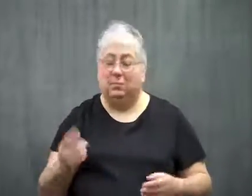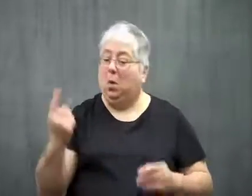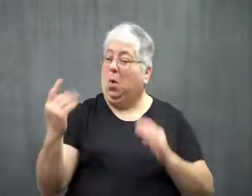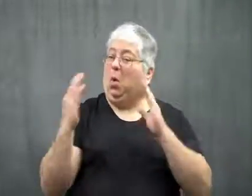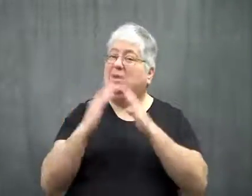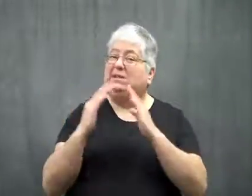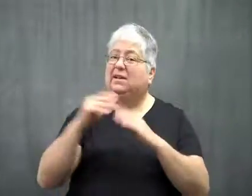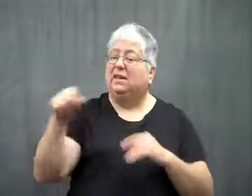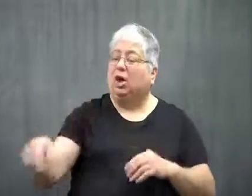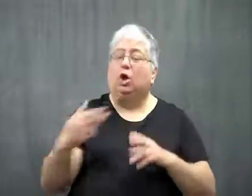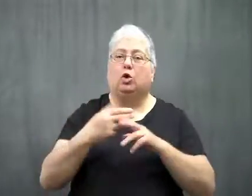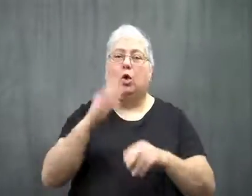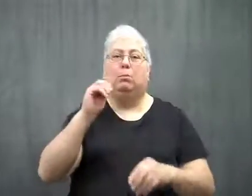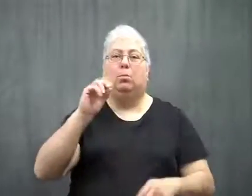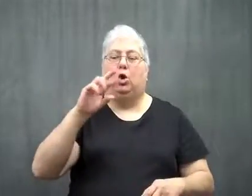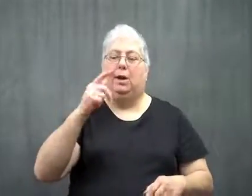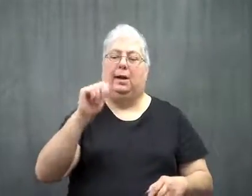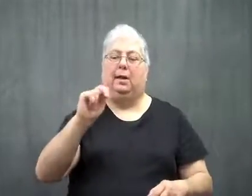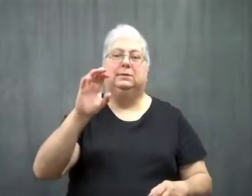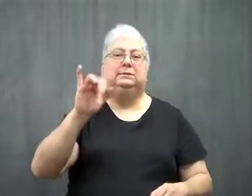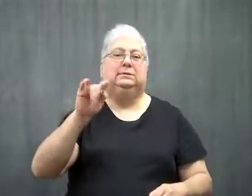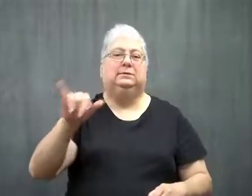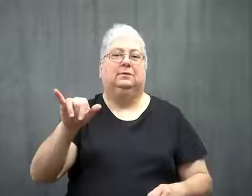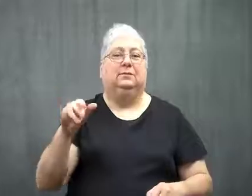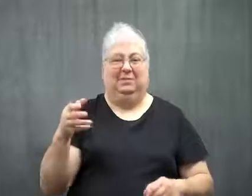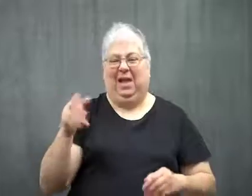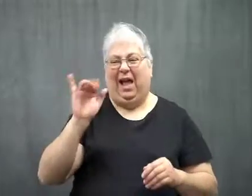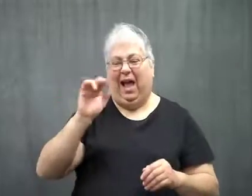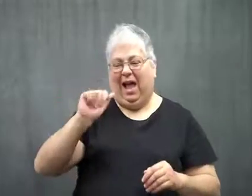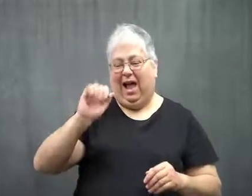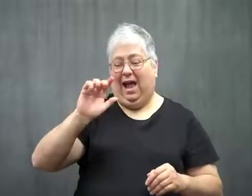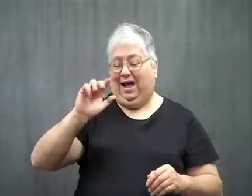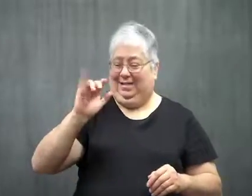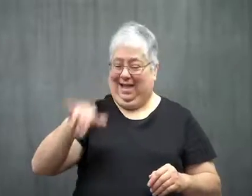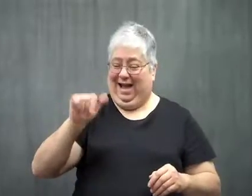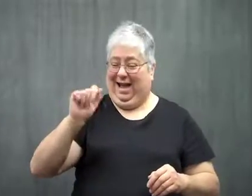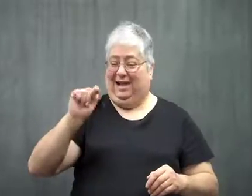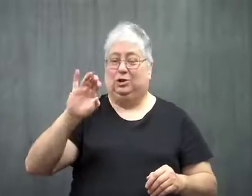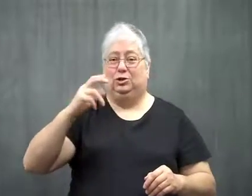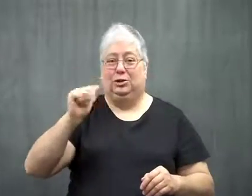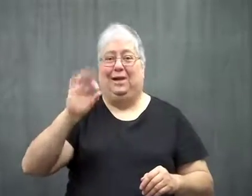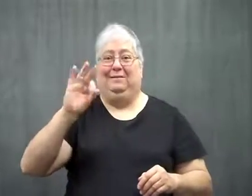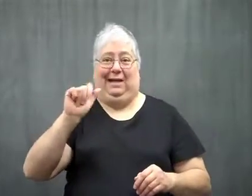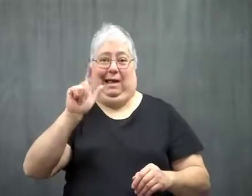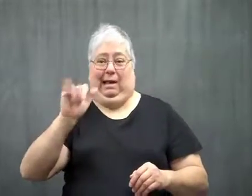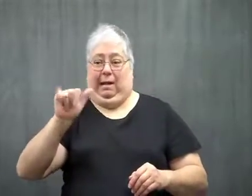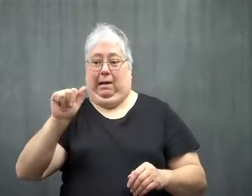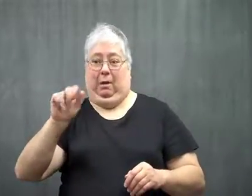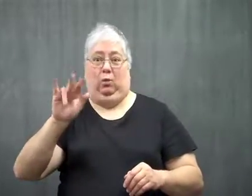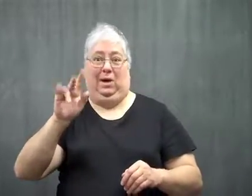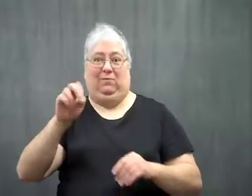The Atchafayala River goes through Morgan City.